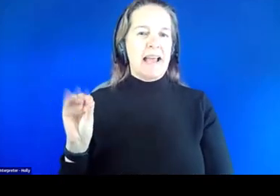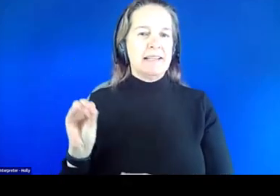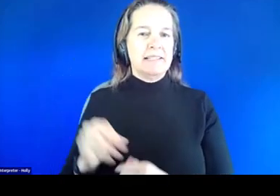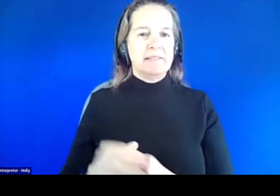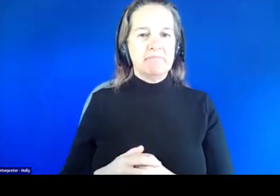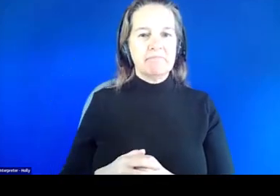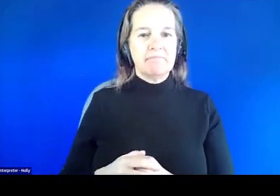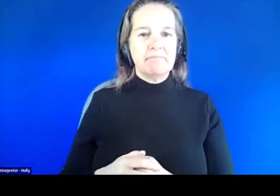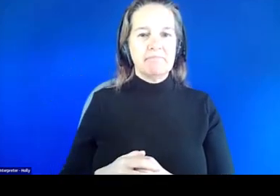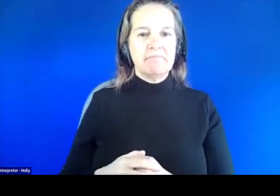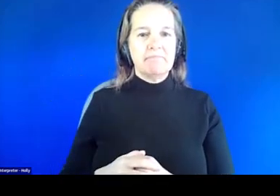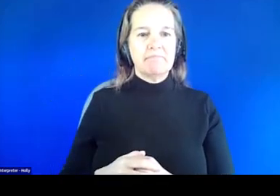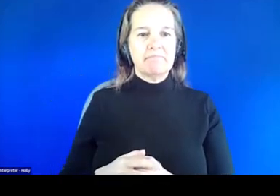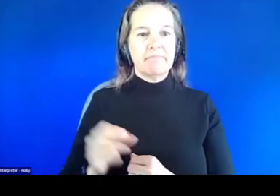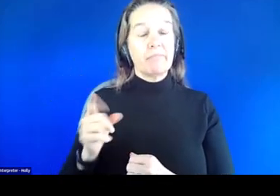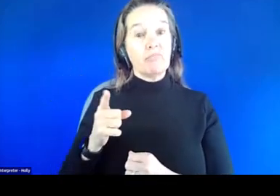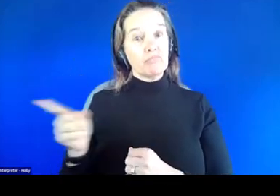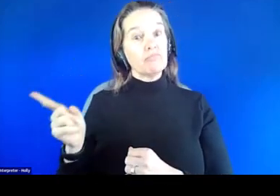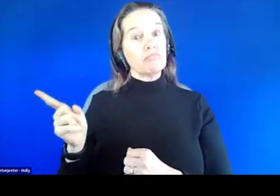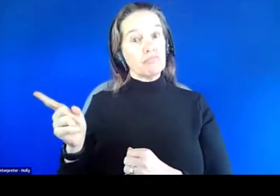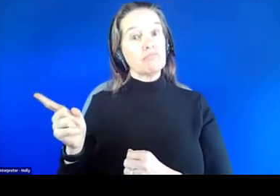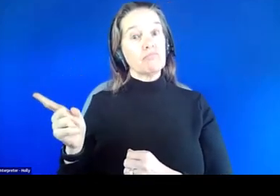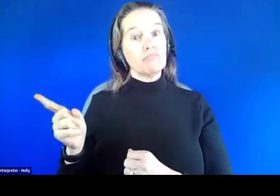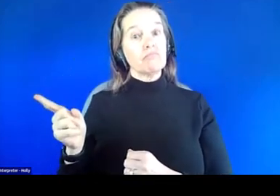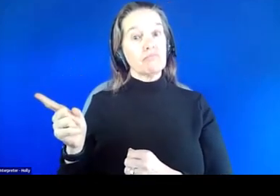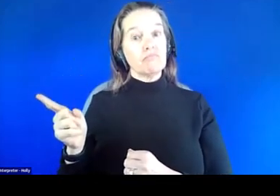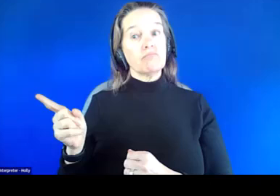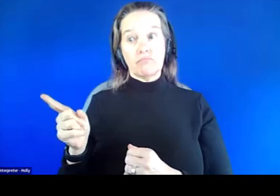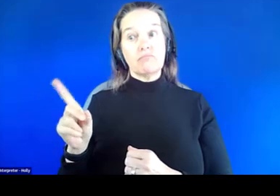really significant role in mobilizing people